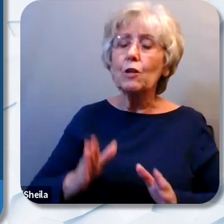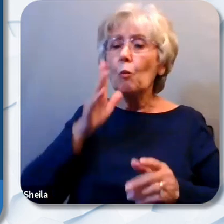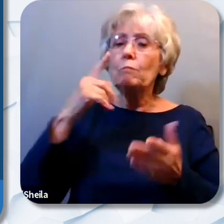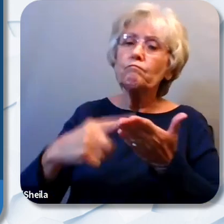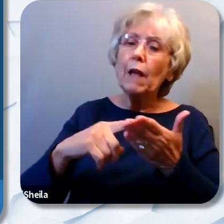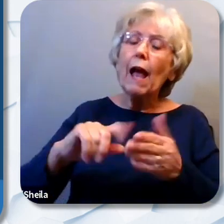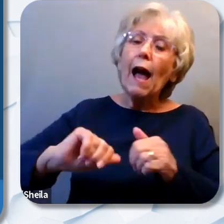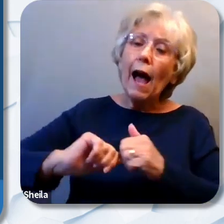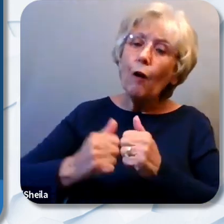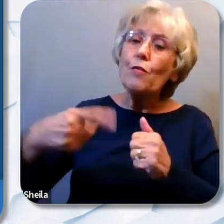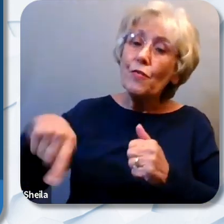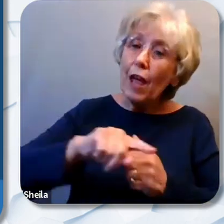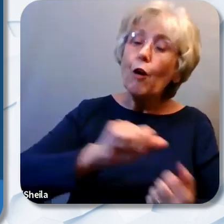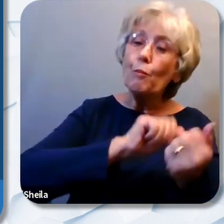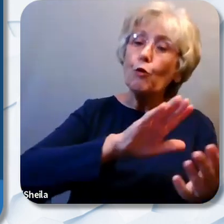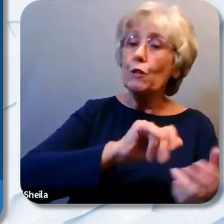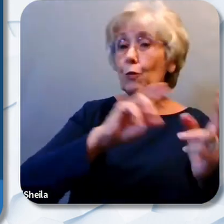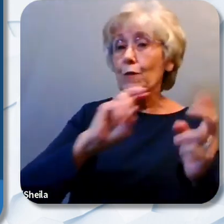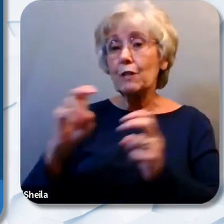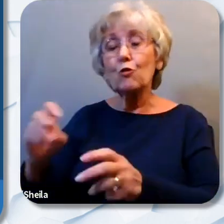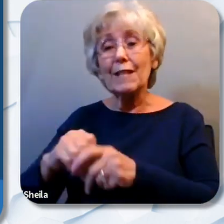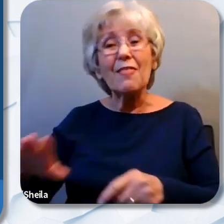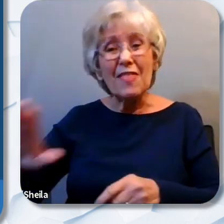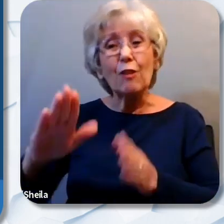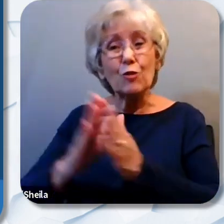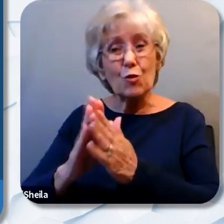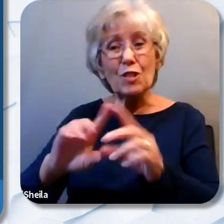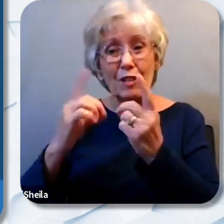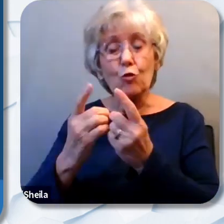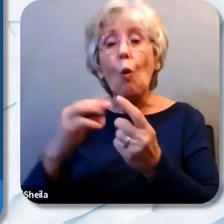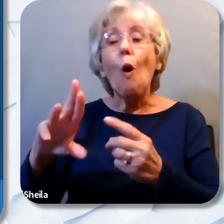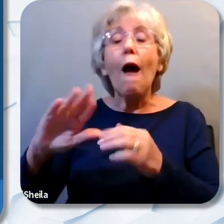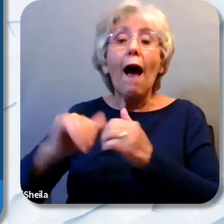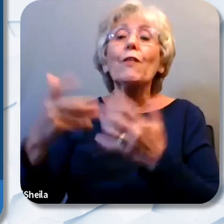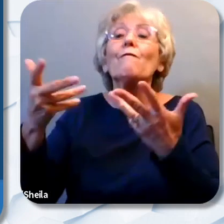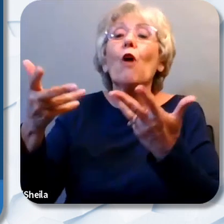issues in their own districts, or are they how they have as they've already started to expand.